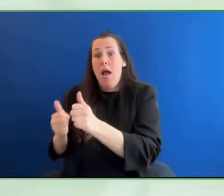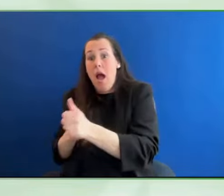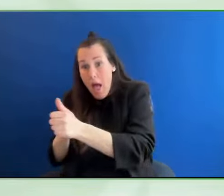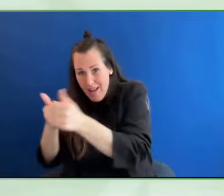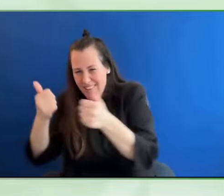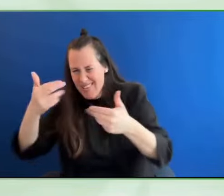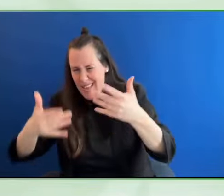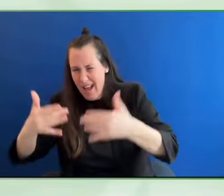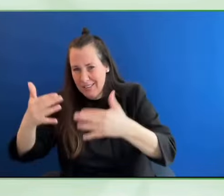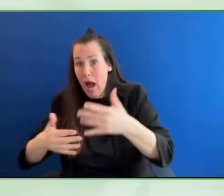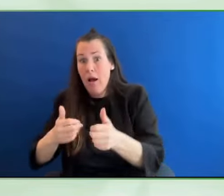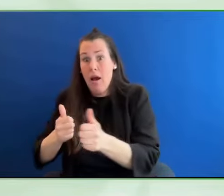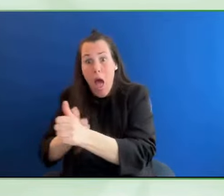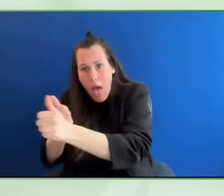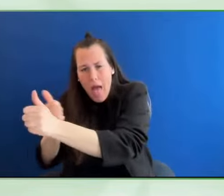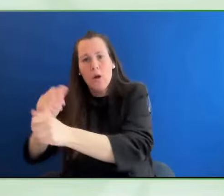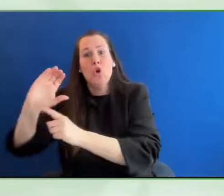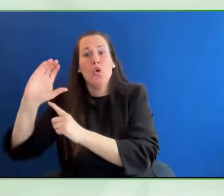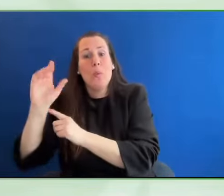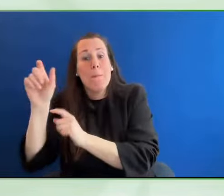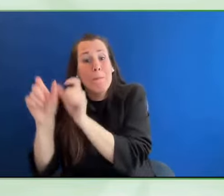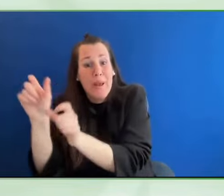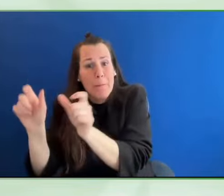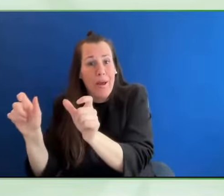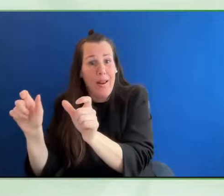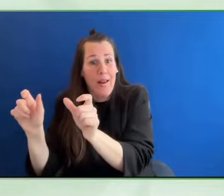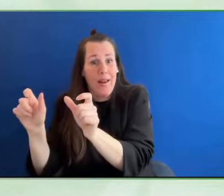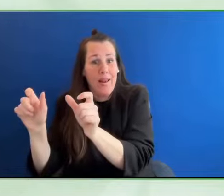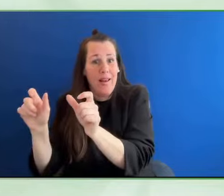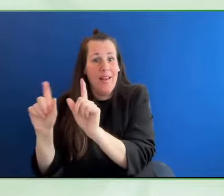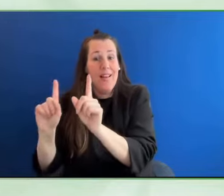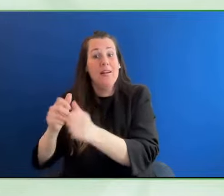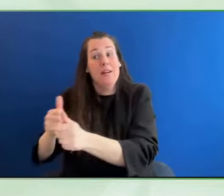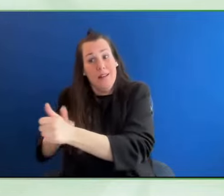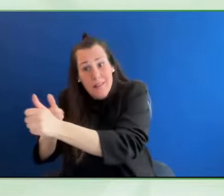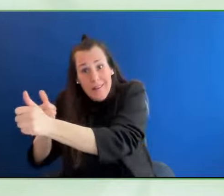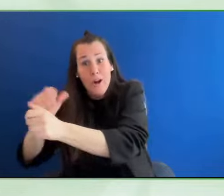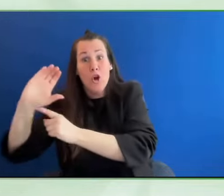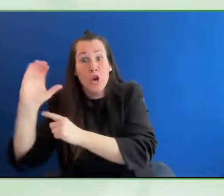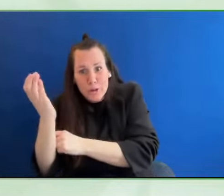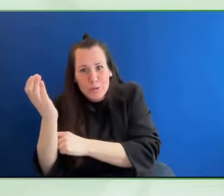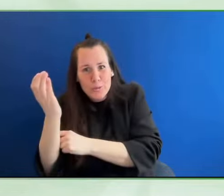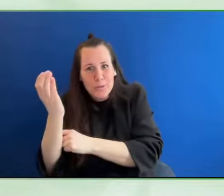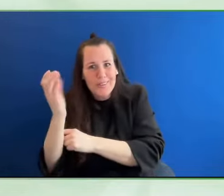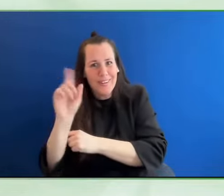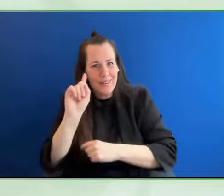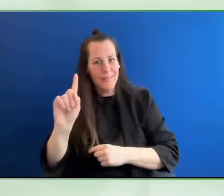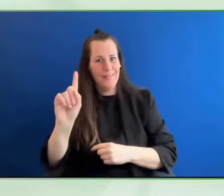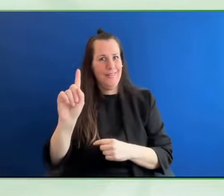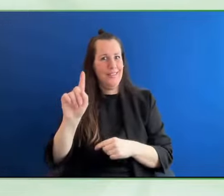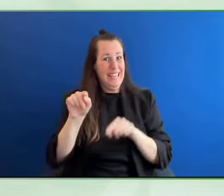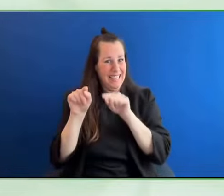based employment? You can always go to Indeed.